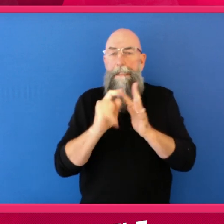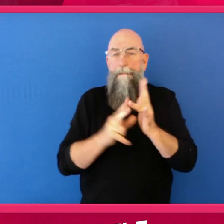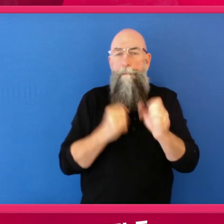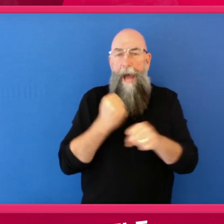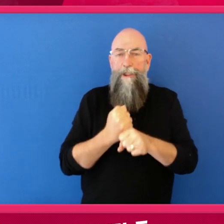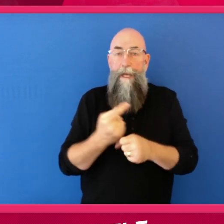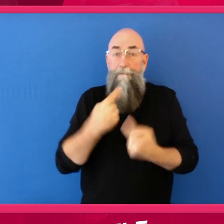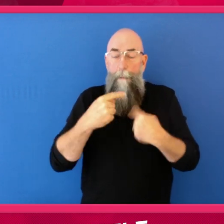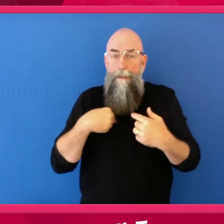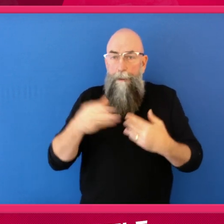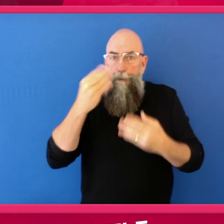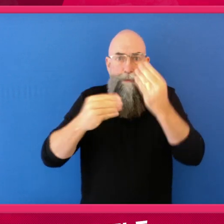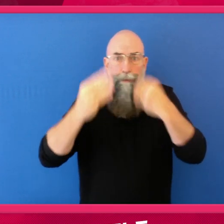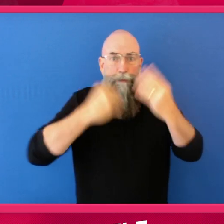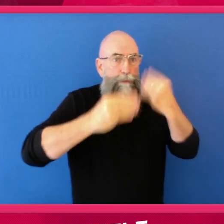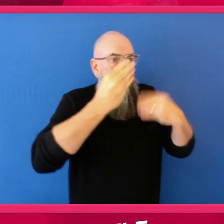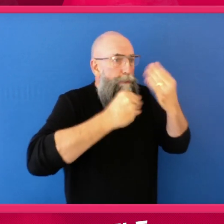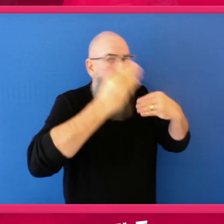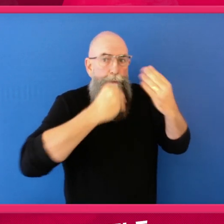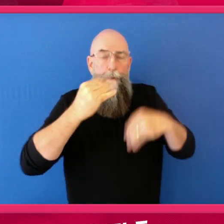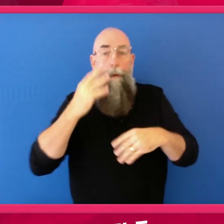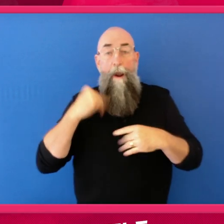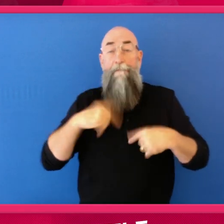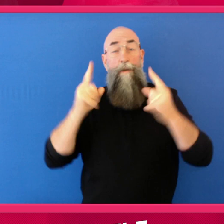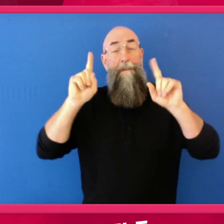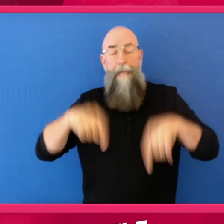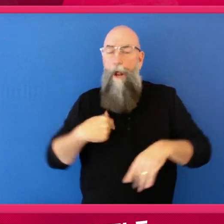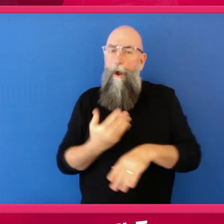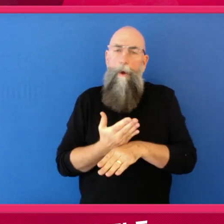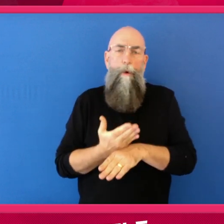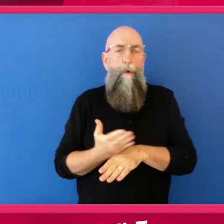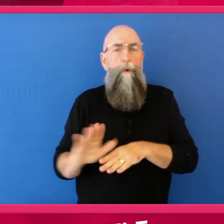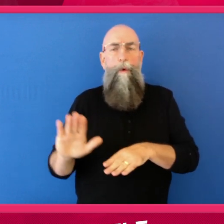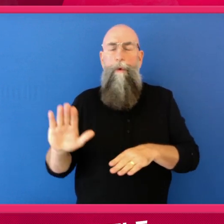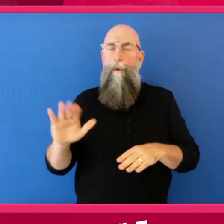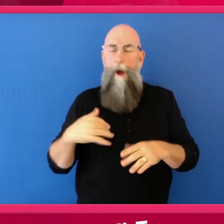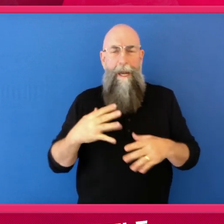into 2018 I was so new and I still have so much to learn, so much more to learn. I think